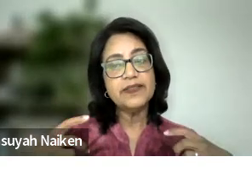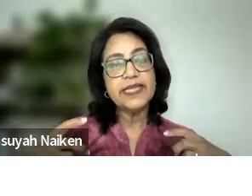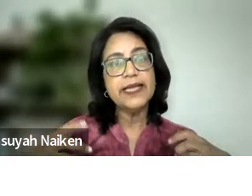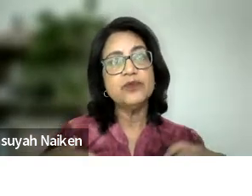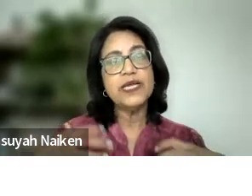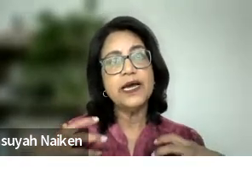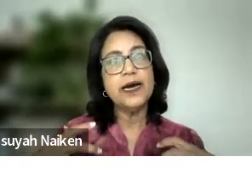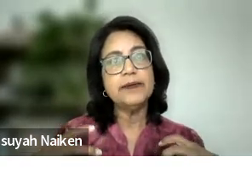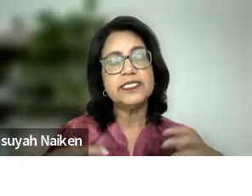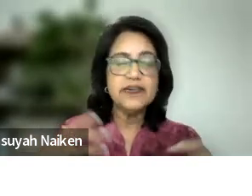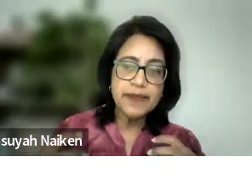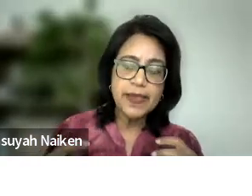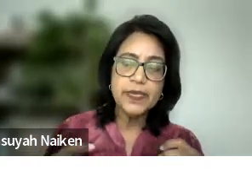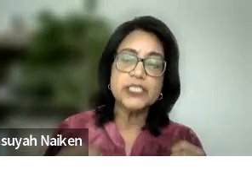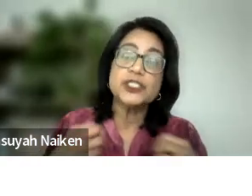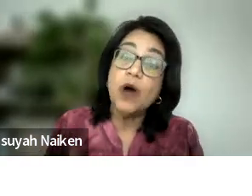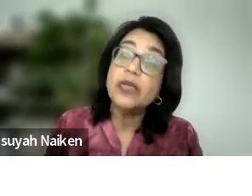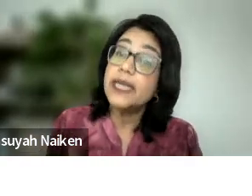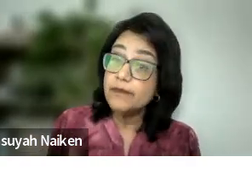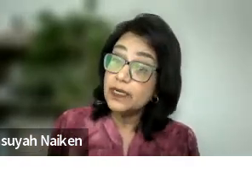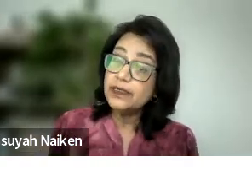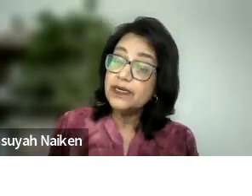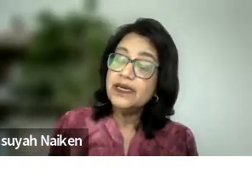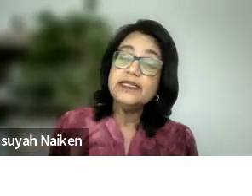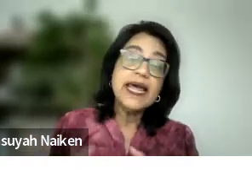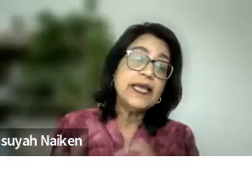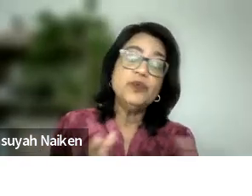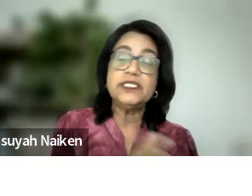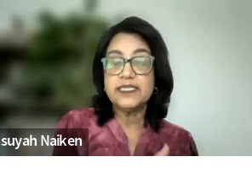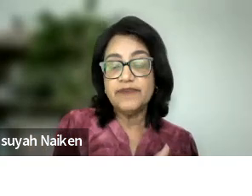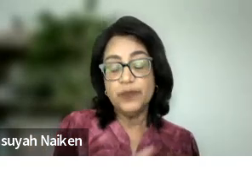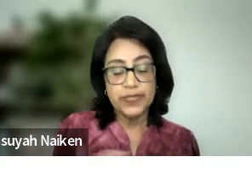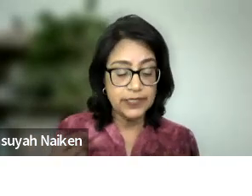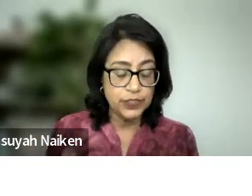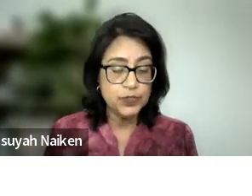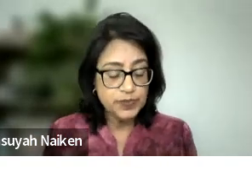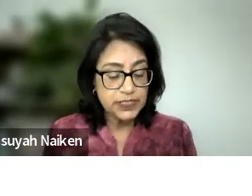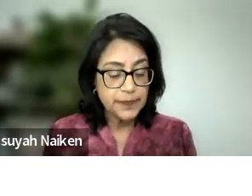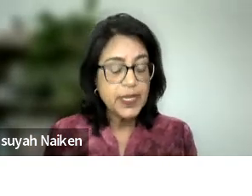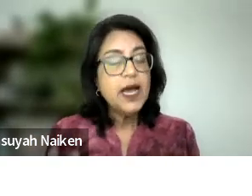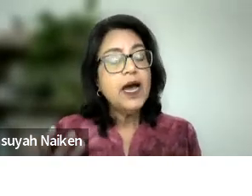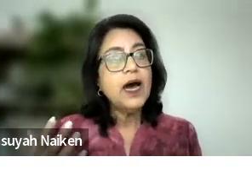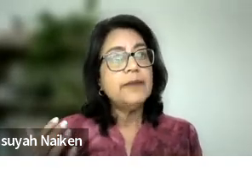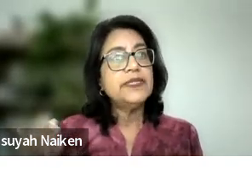And the reason why they feel that this number is not a true reflection is that, and they provided a number of reasons, but just a couple of them is that sometimes when the surveys are conducted, or this research is done, they might not reach out to Asian communities on a broad scale.